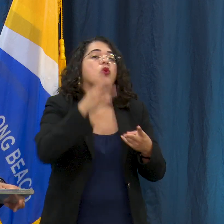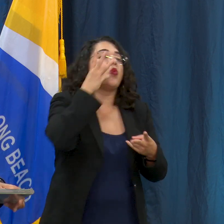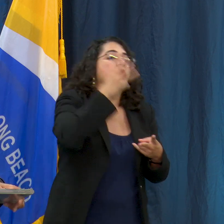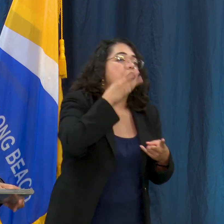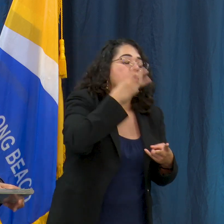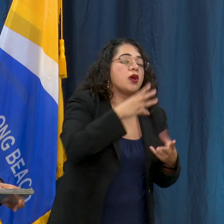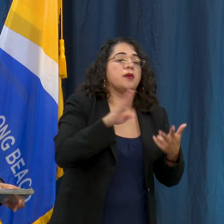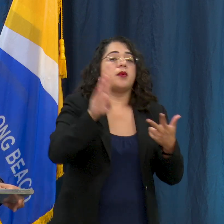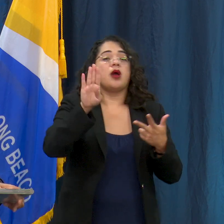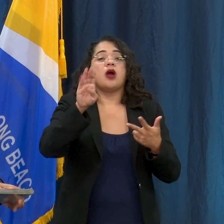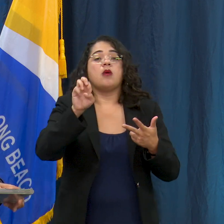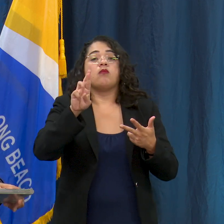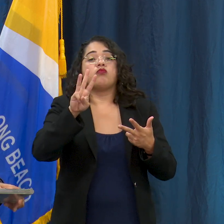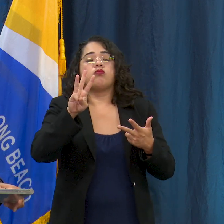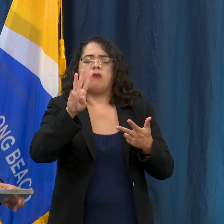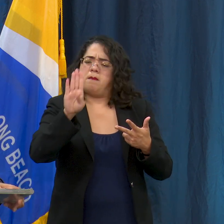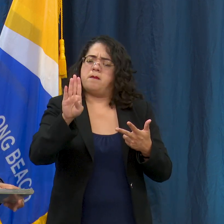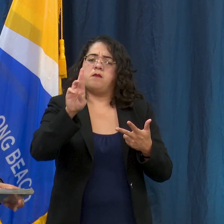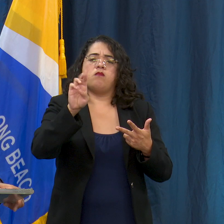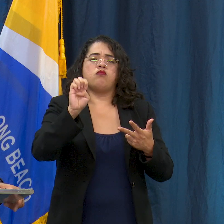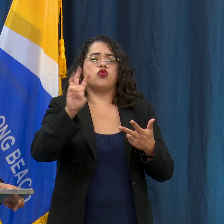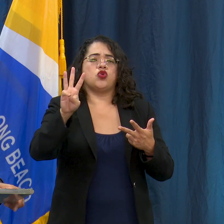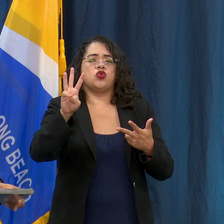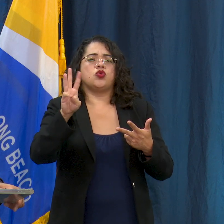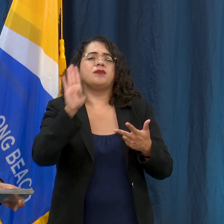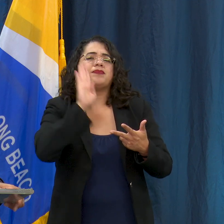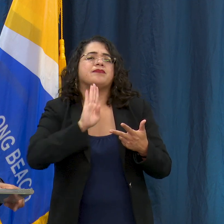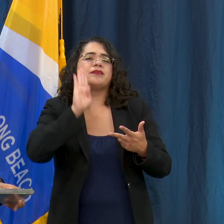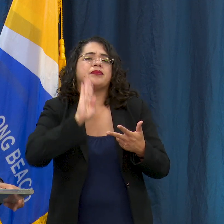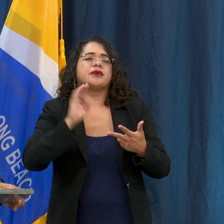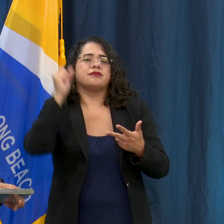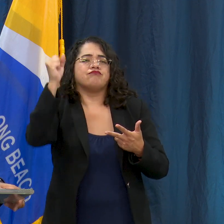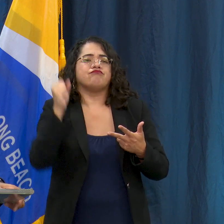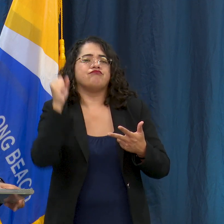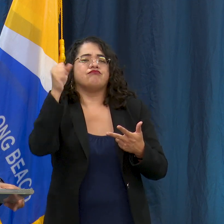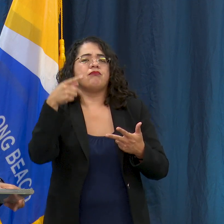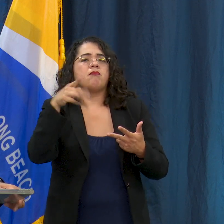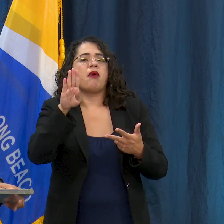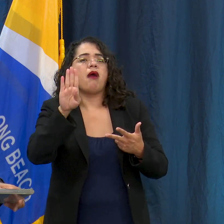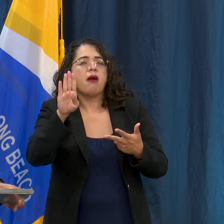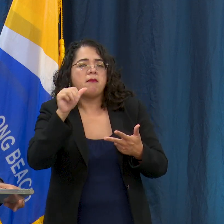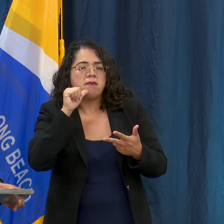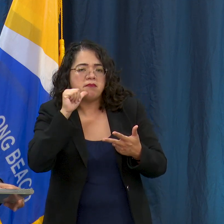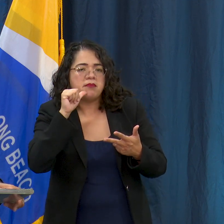and nail salons reopened and most by the way reopened safely and with all the